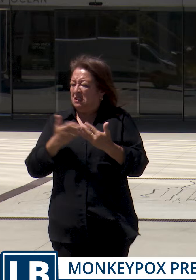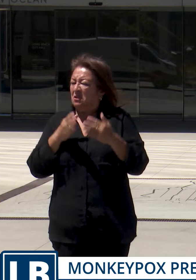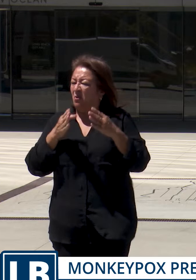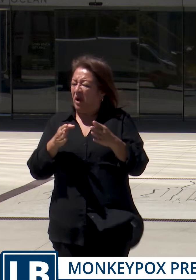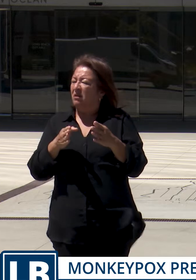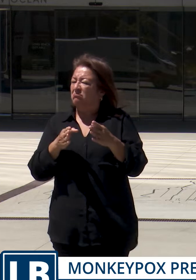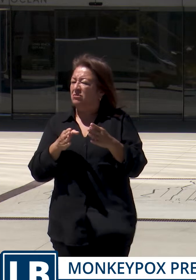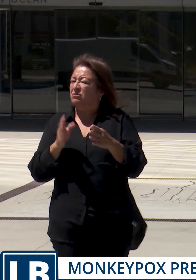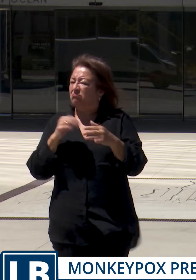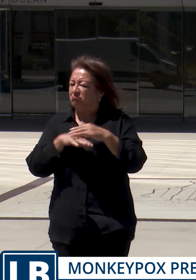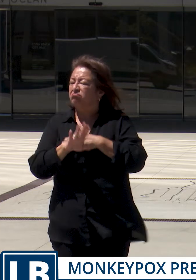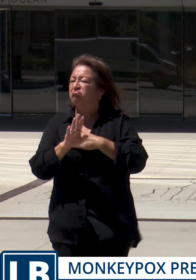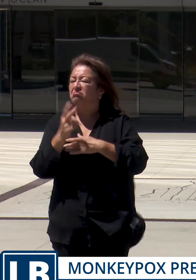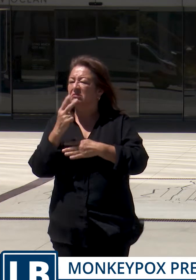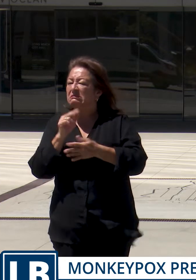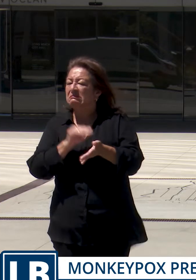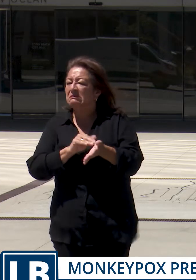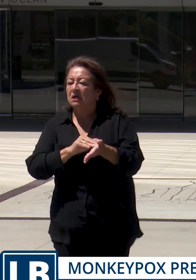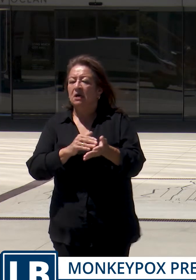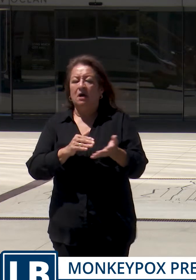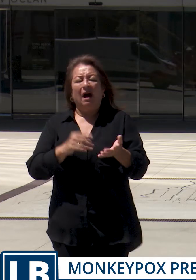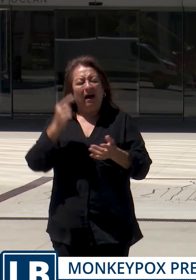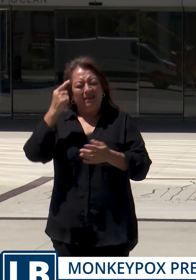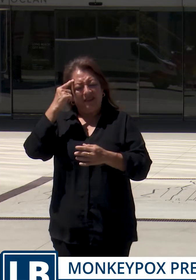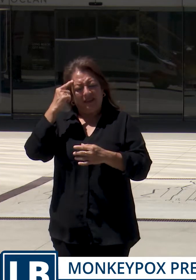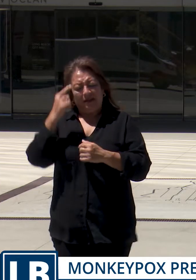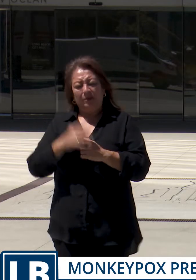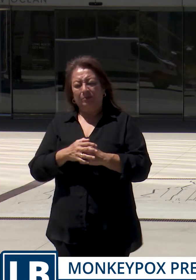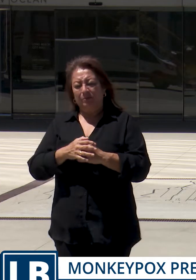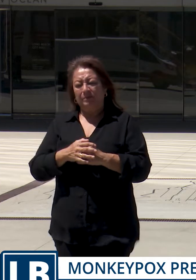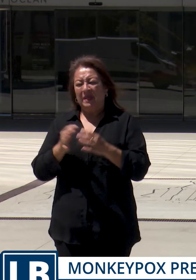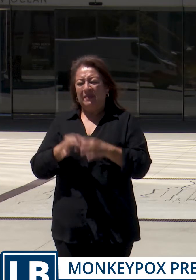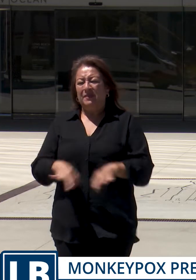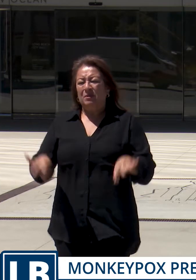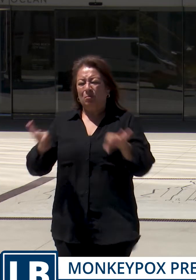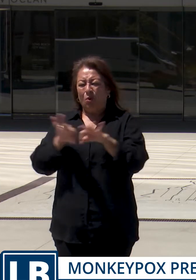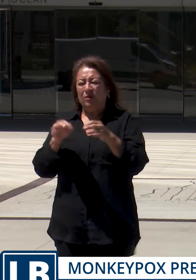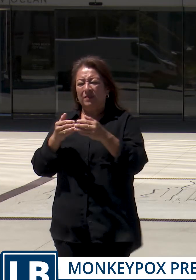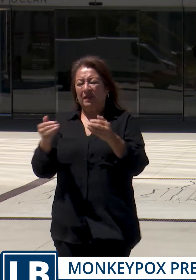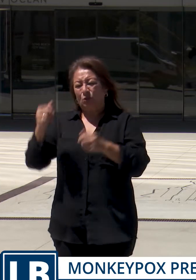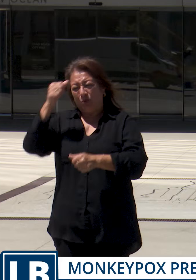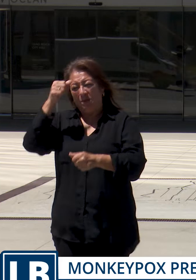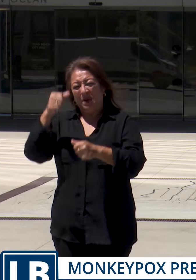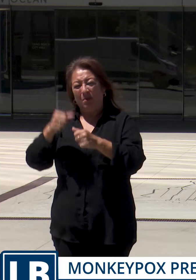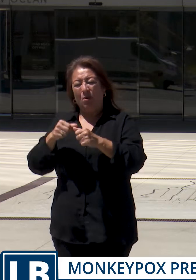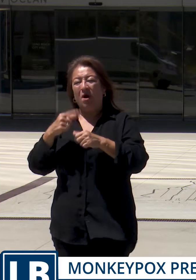out so that is important i think the important thing to remember about monkey pox is that it's